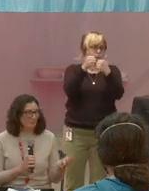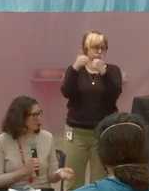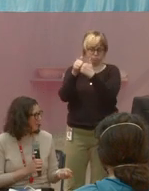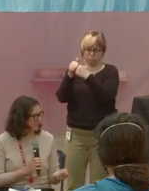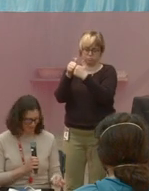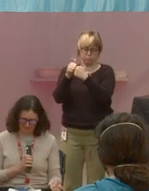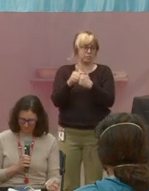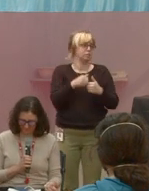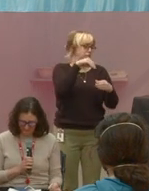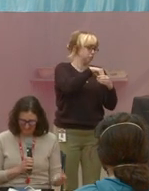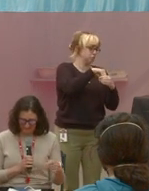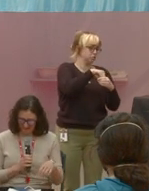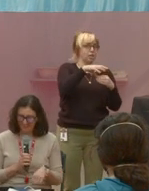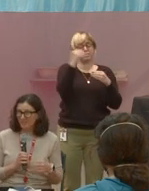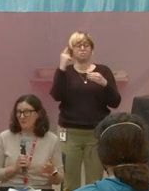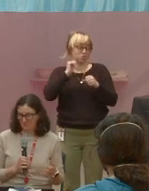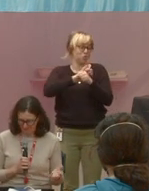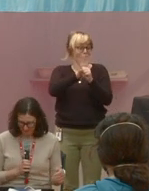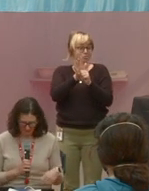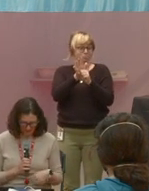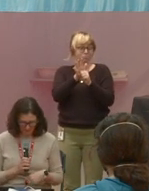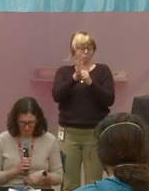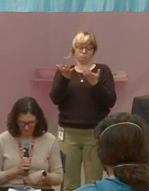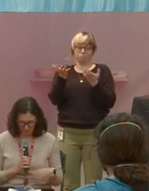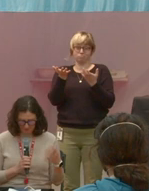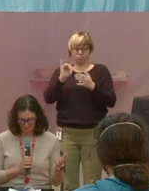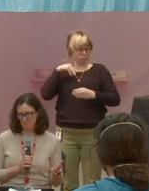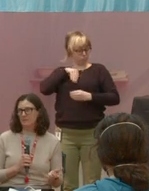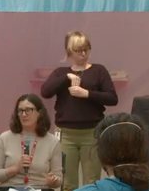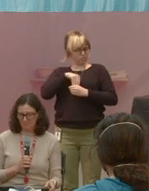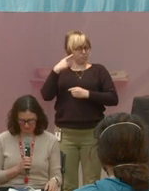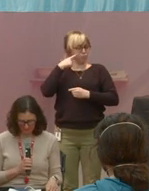coronavirus pandemic. And internally: for certain museums,